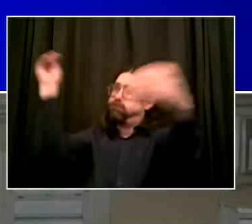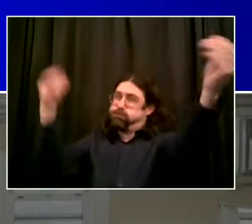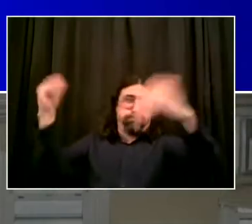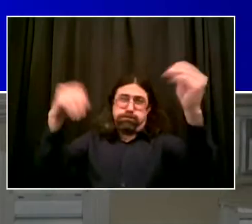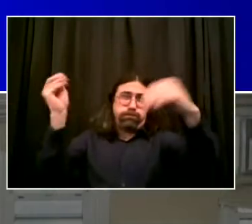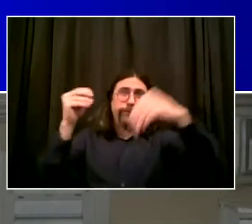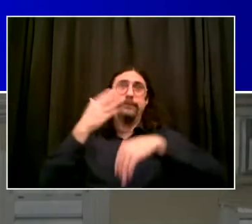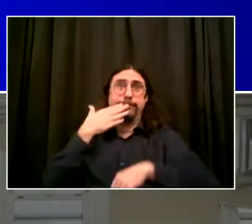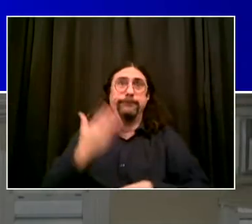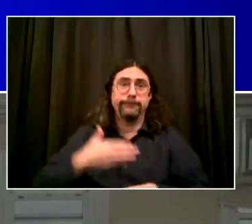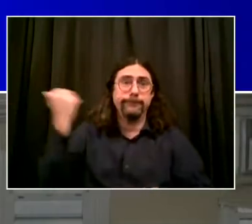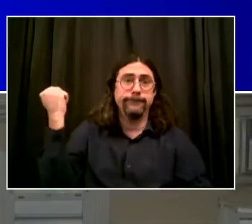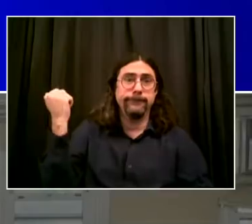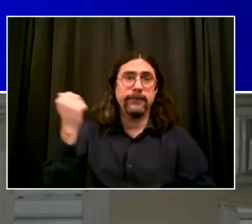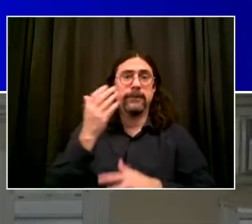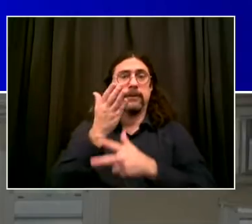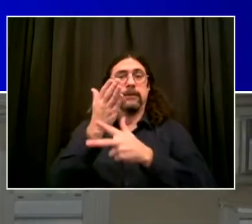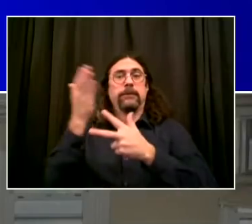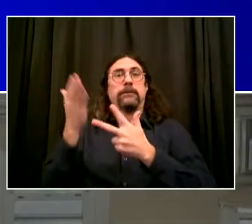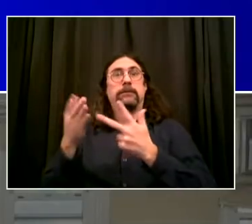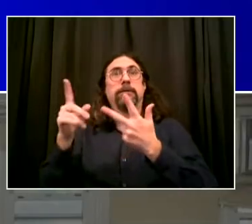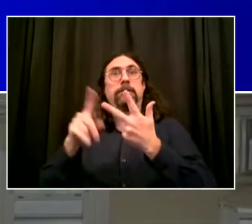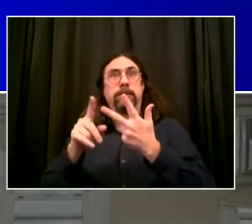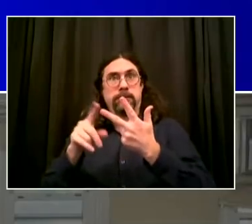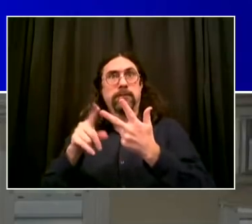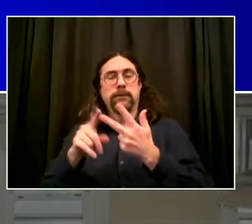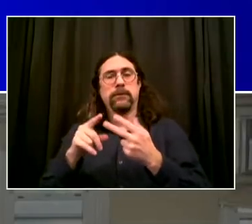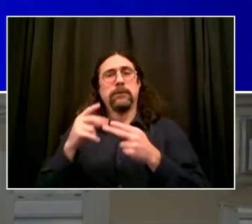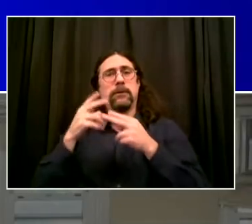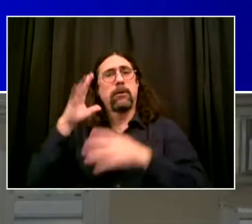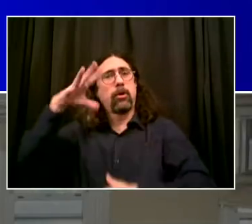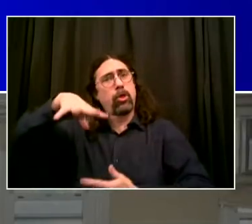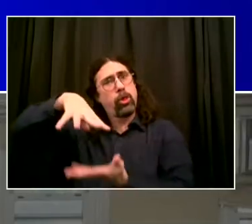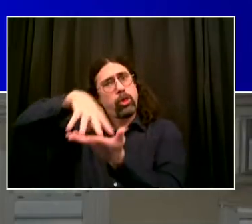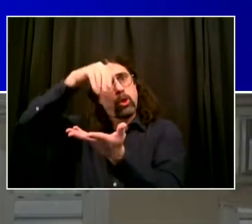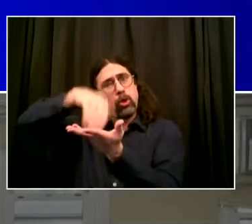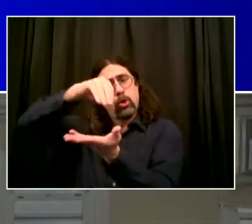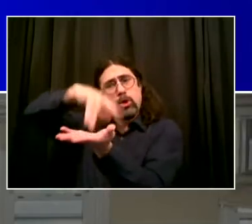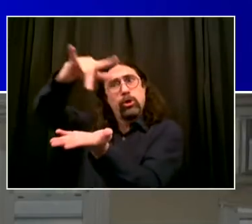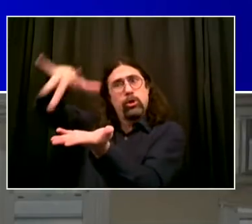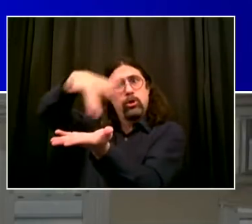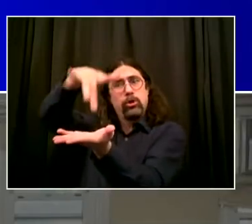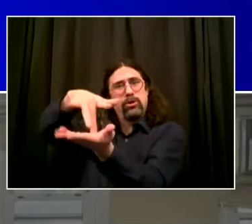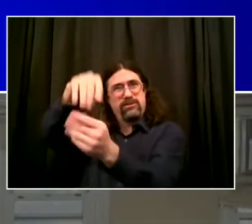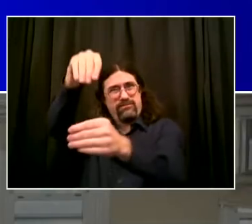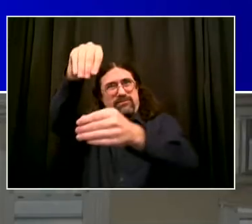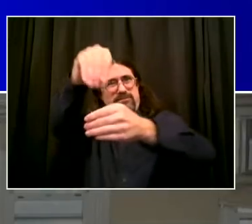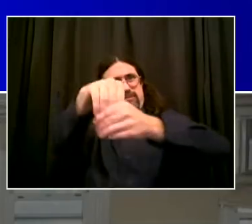CURRICULUM AT EVERY SINGLE SCHOOL IN OUR SCHOOL SYSTEM. RELAUNCHING A ONE STOP DIGITAL LEARNING HUB, THIS WILL BE A